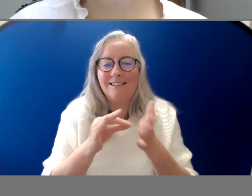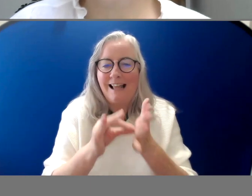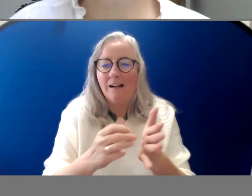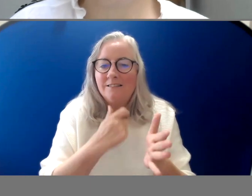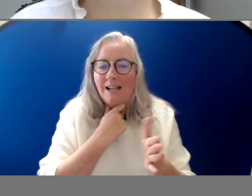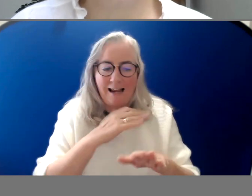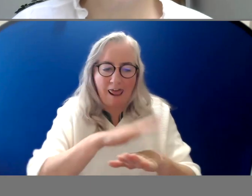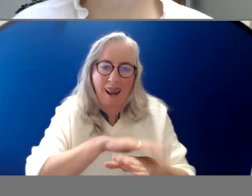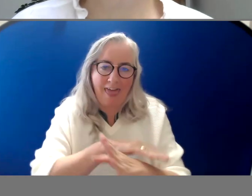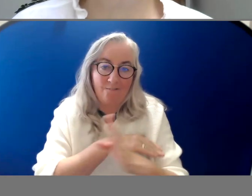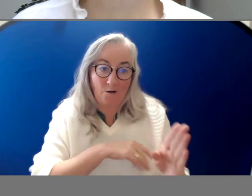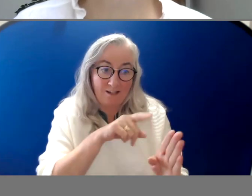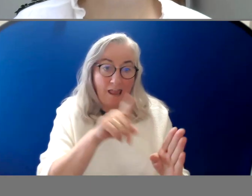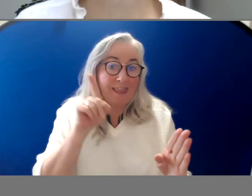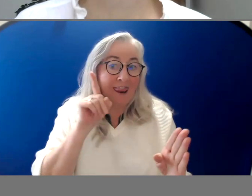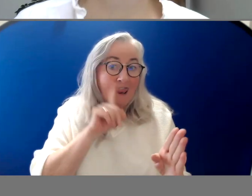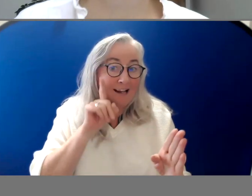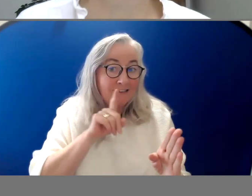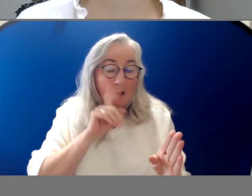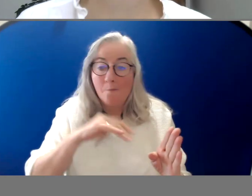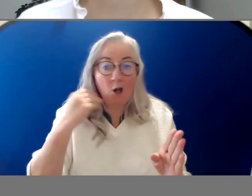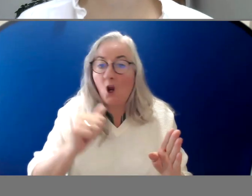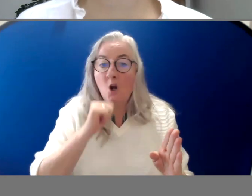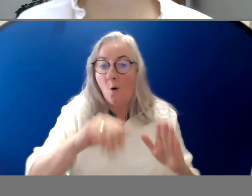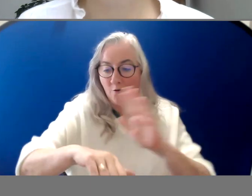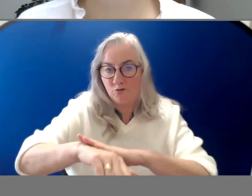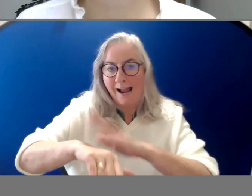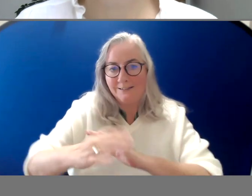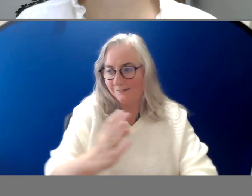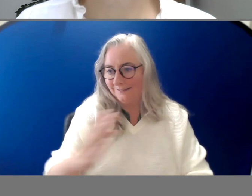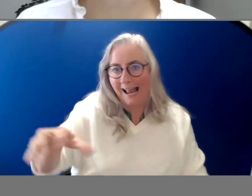and so for this lady going down the stairs because there's no handrail to the right hand side she's